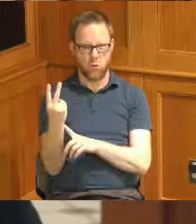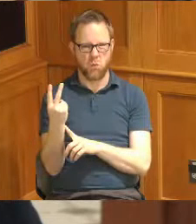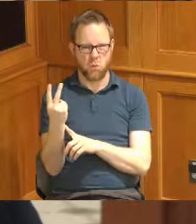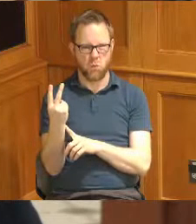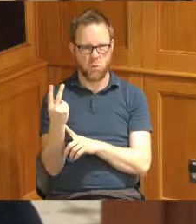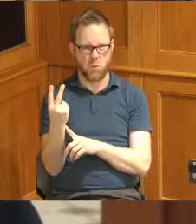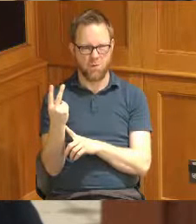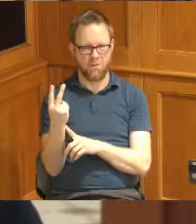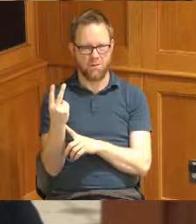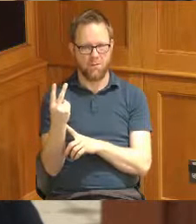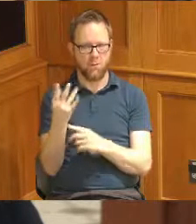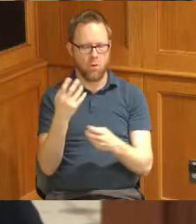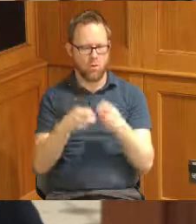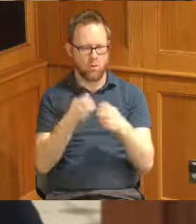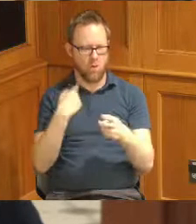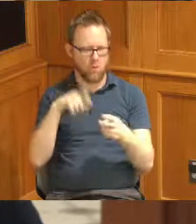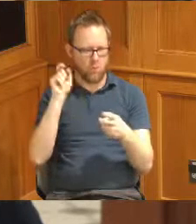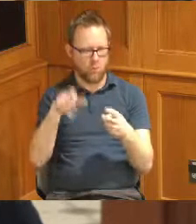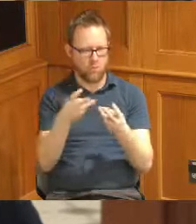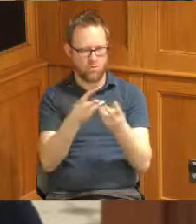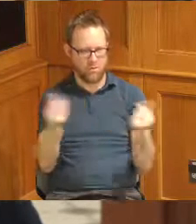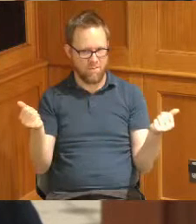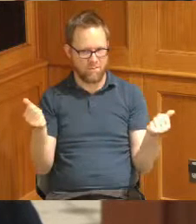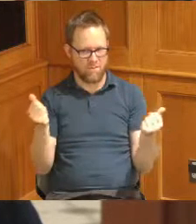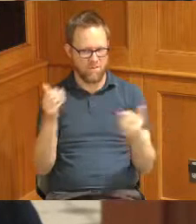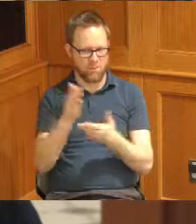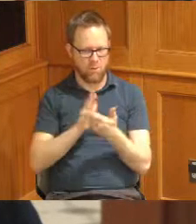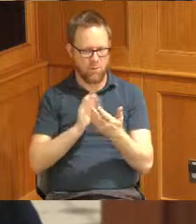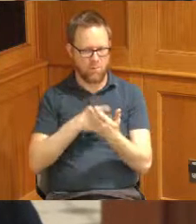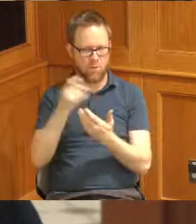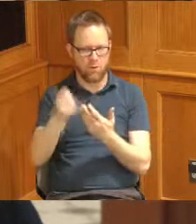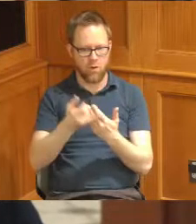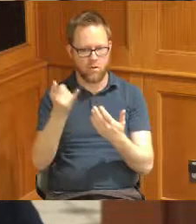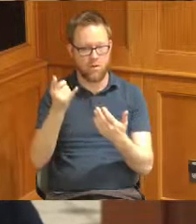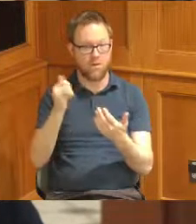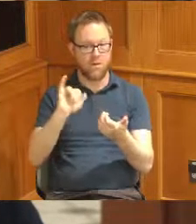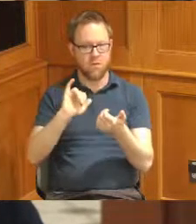issue that needs to be addressed through this project of how the floodplain configuration